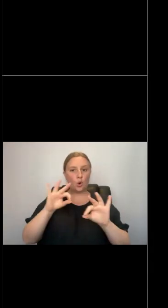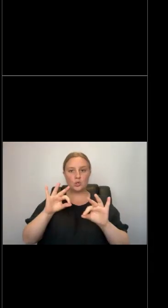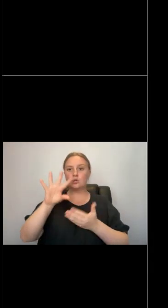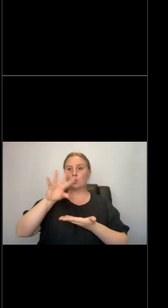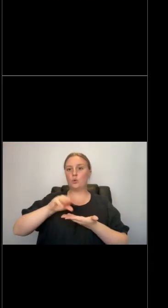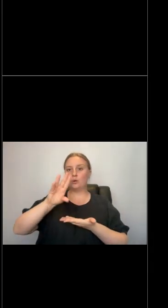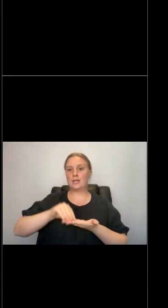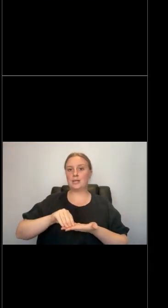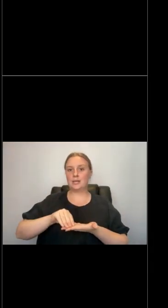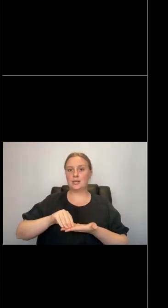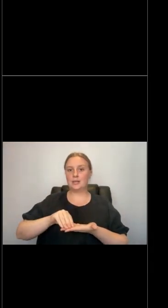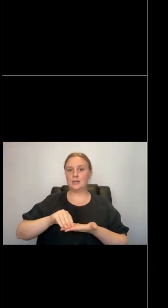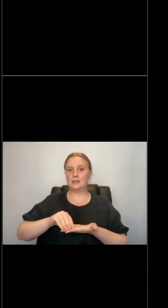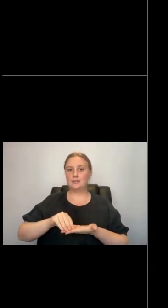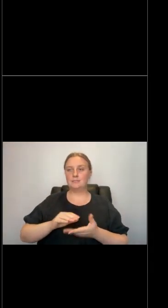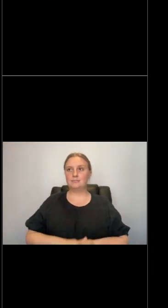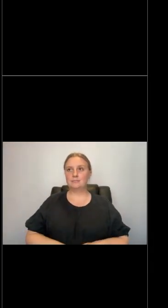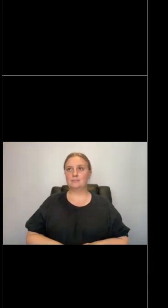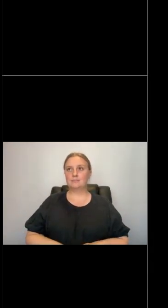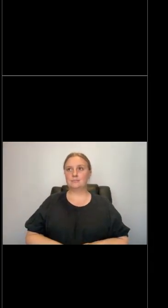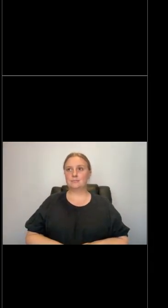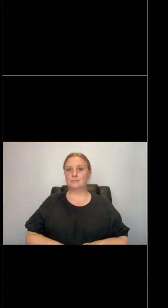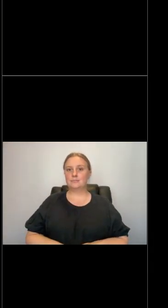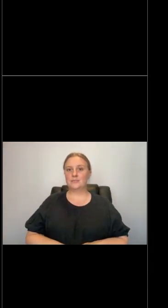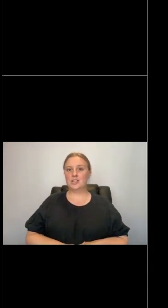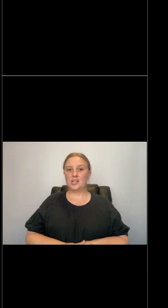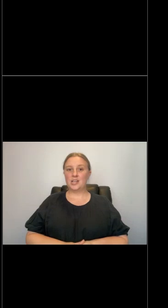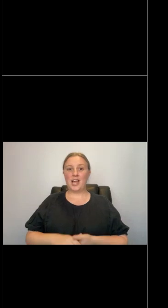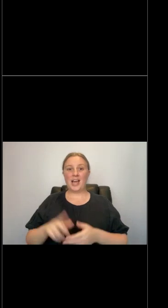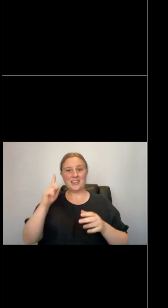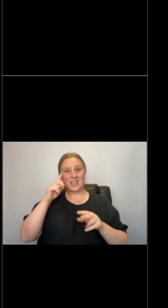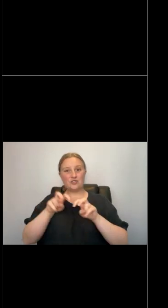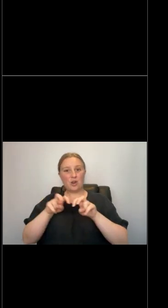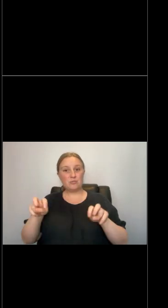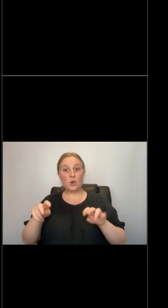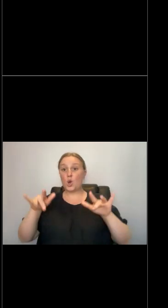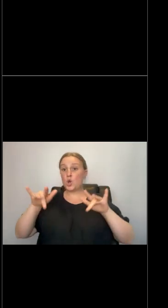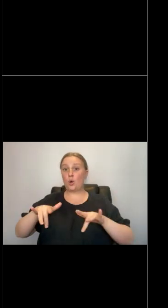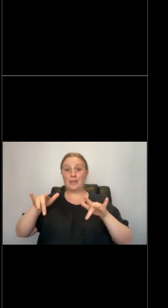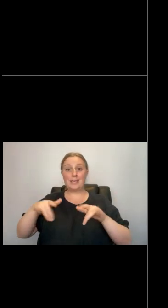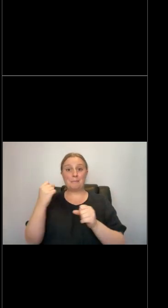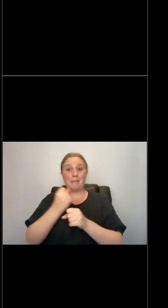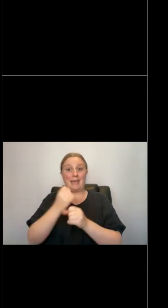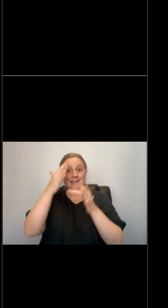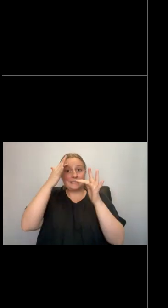I don't think that the tribunal has made any decisions yet not to record hearings because this is all.